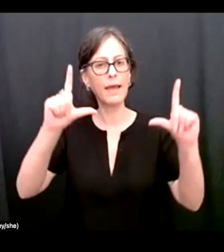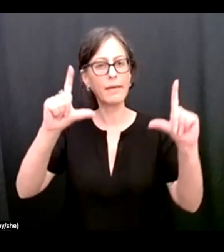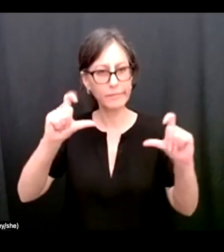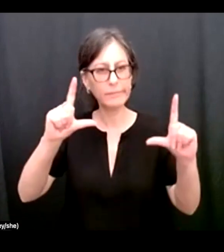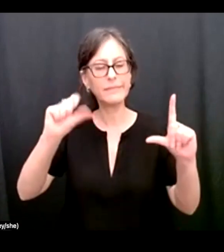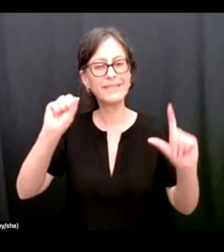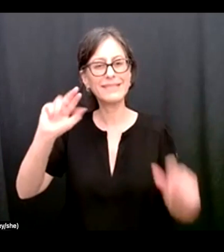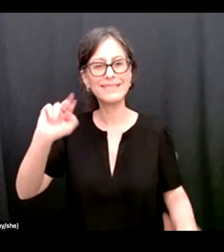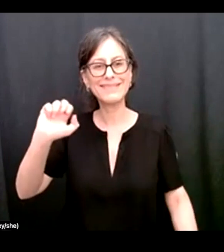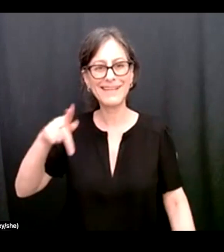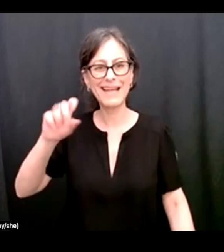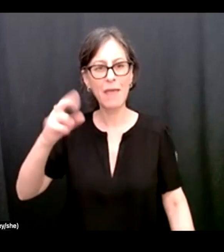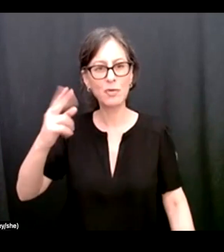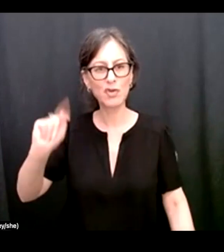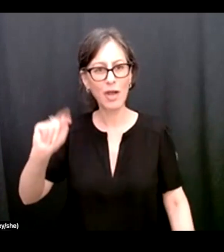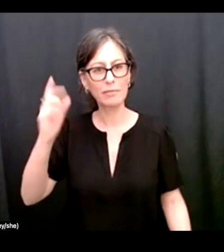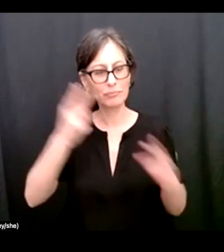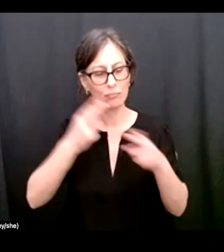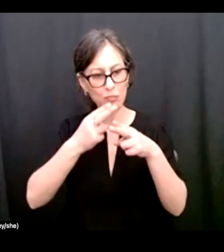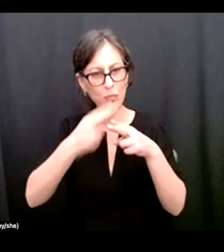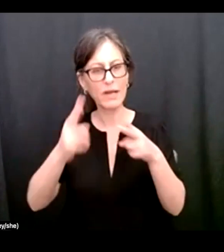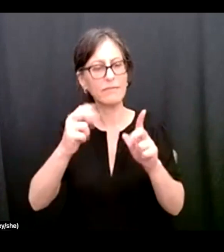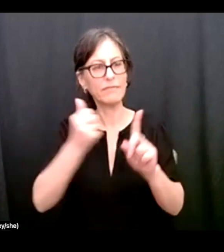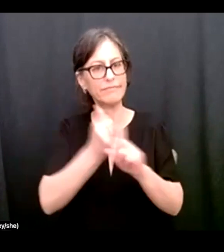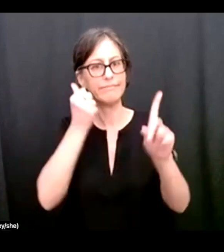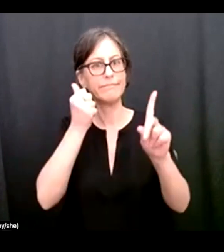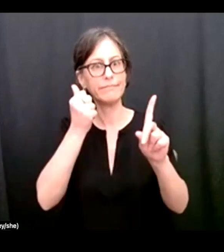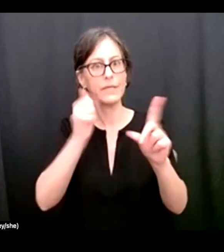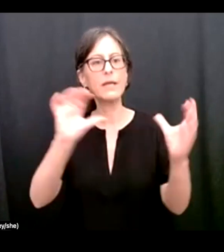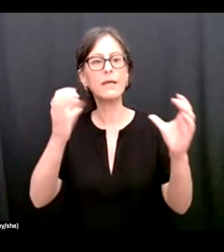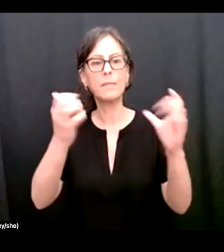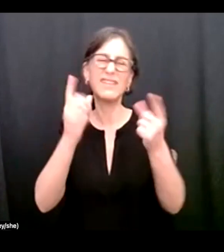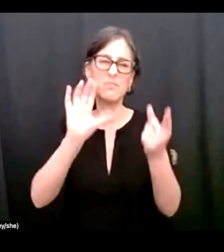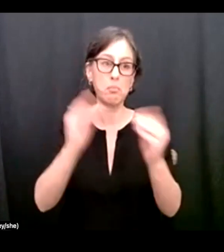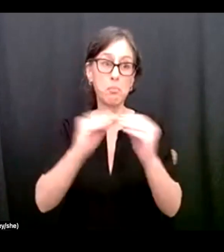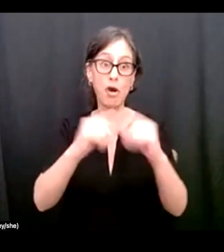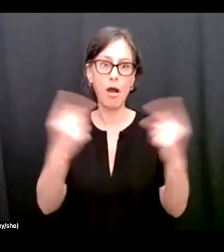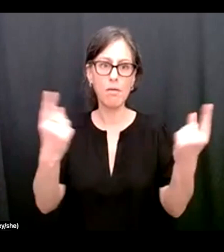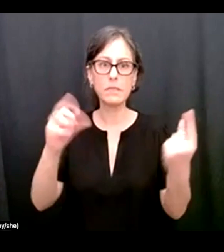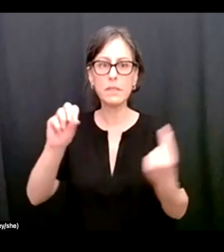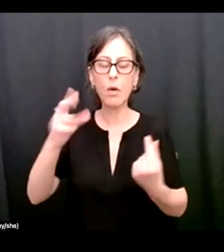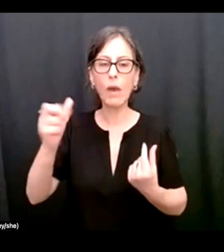which is almost the opposite of O'Hara's general approach, which is kind of like,